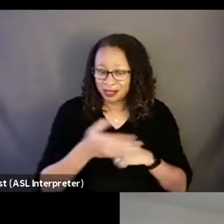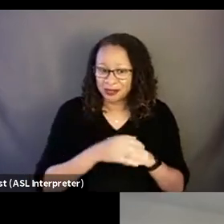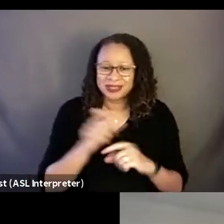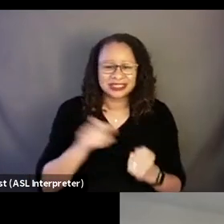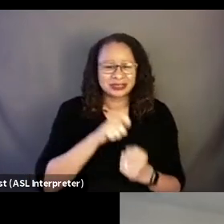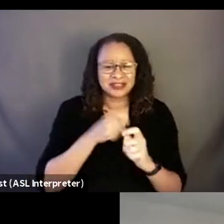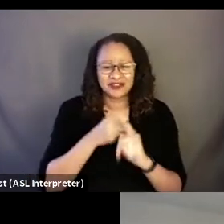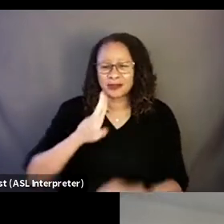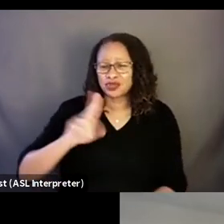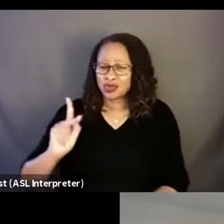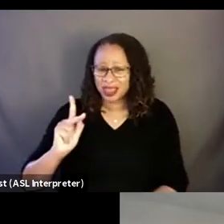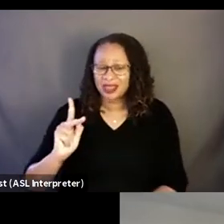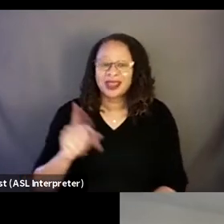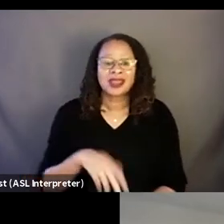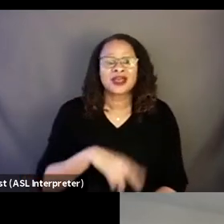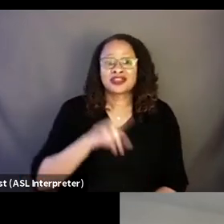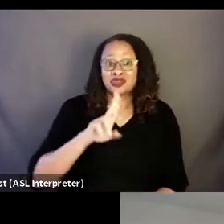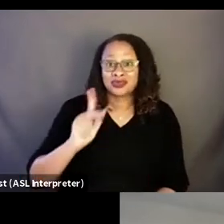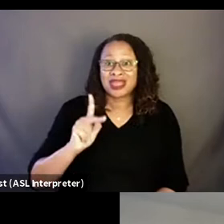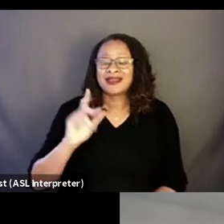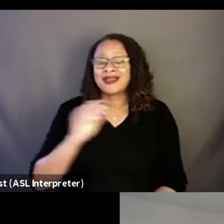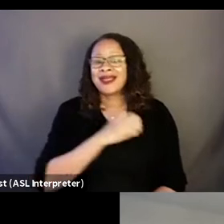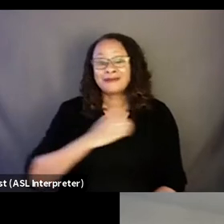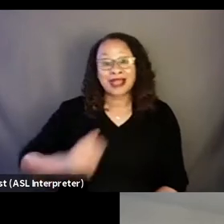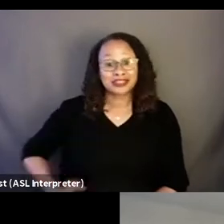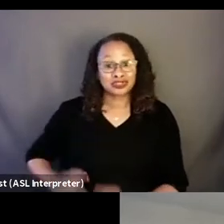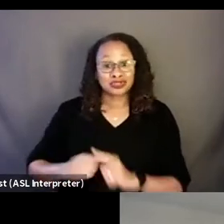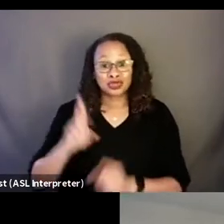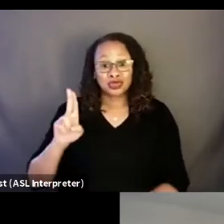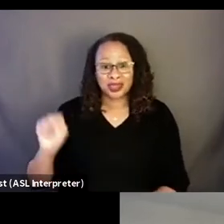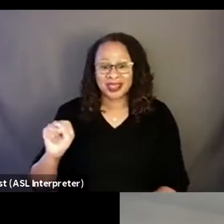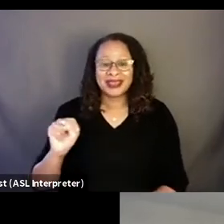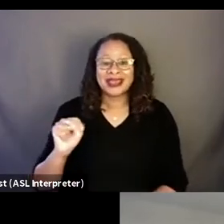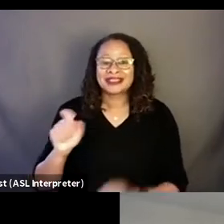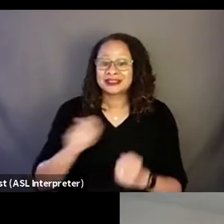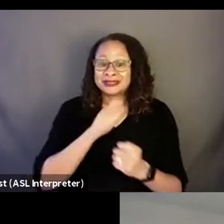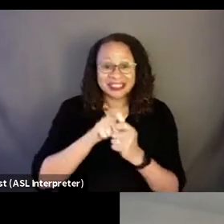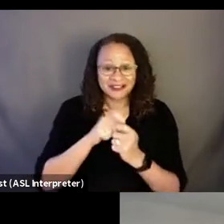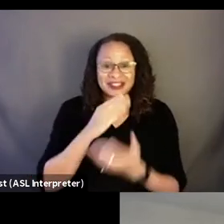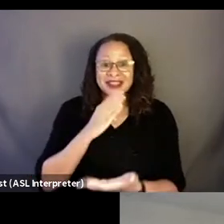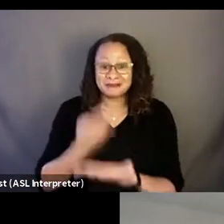the UK ambassador to the UN, specifically mentions the evidence as presented in Welcome to Chechnya